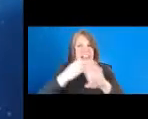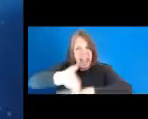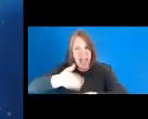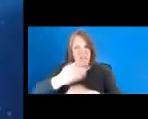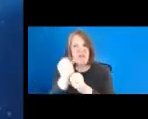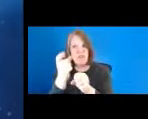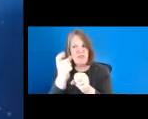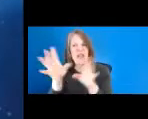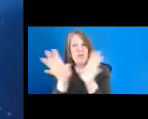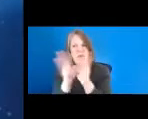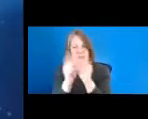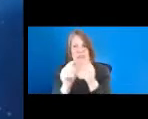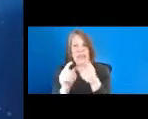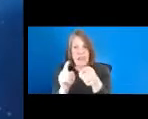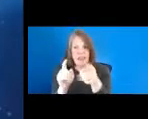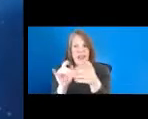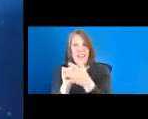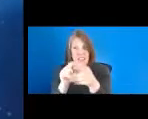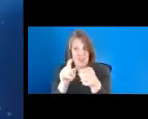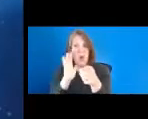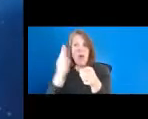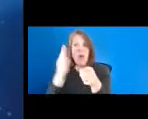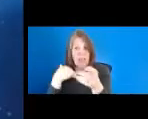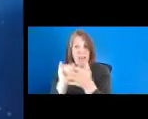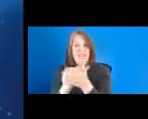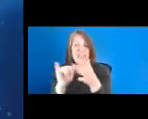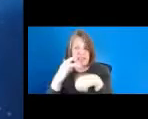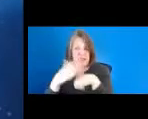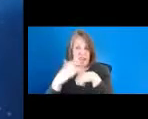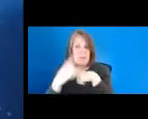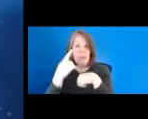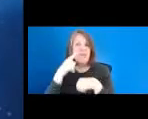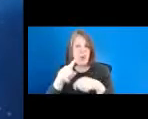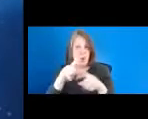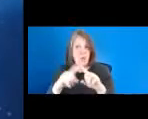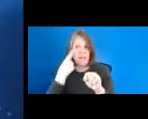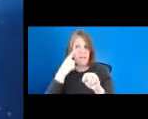you will have this latitude at your fingertips. 16:24:52 But for those of you, when you're